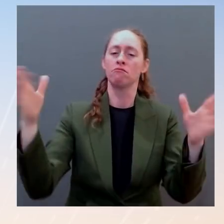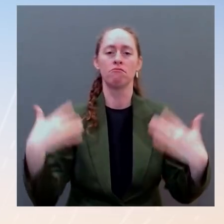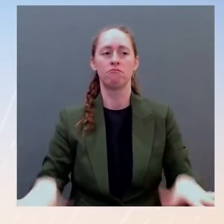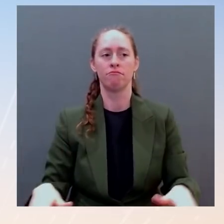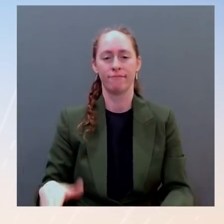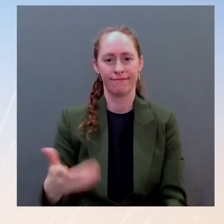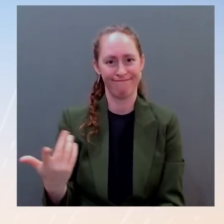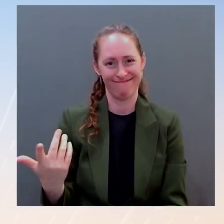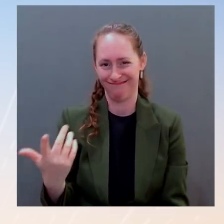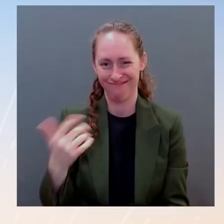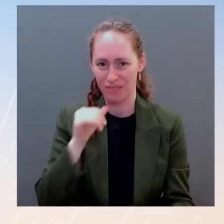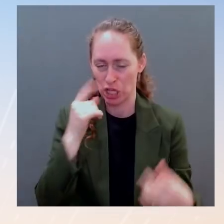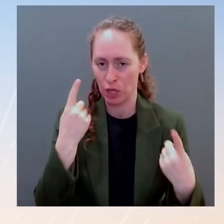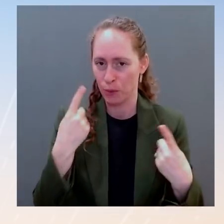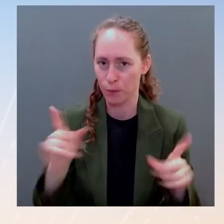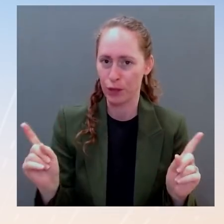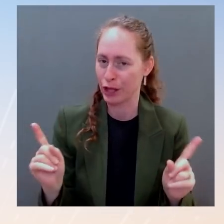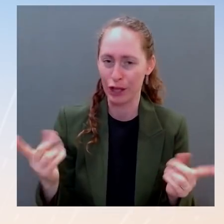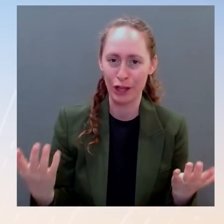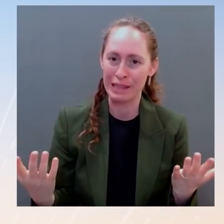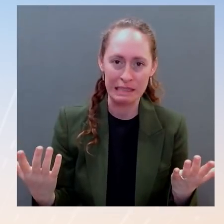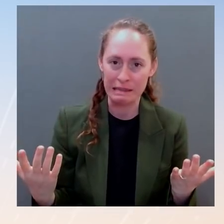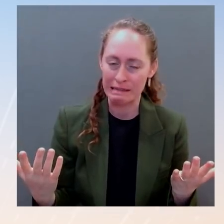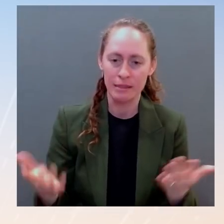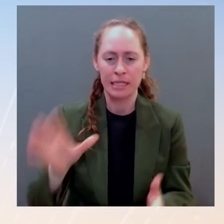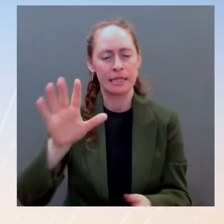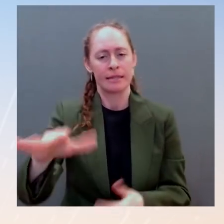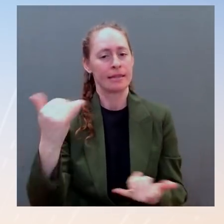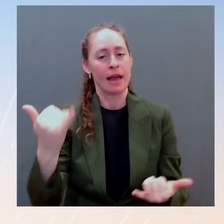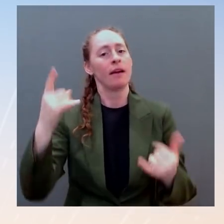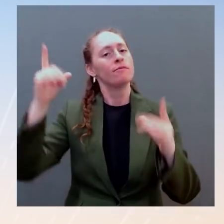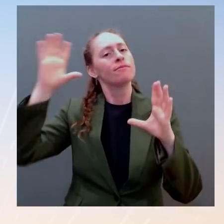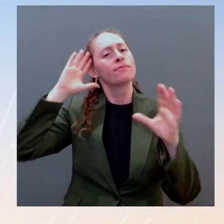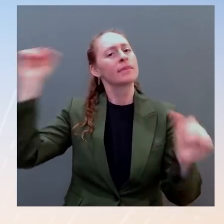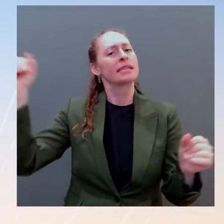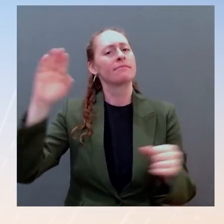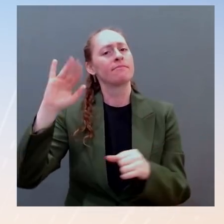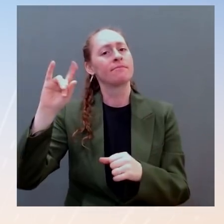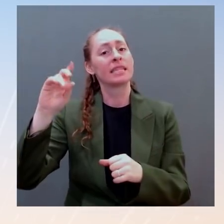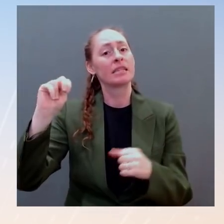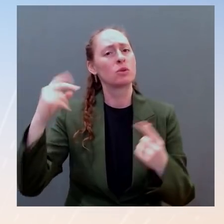he proposed investing in smarter security at the border -- something he'd be happy to work with governors on.